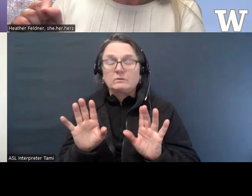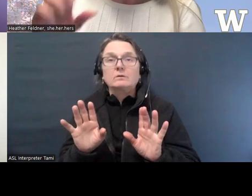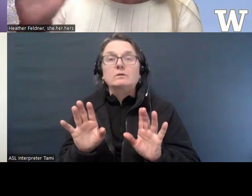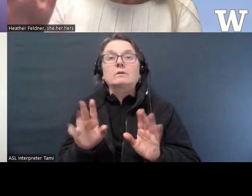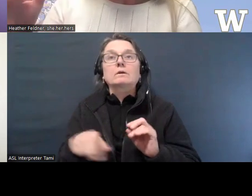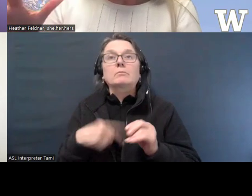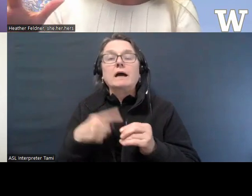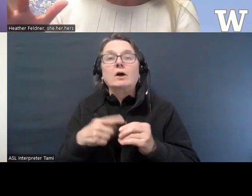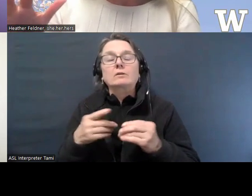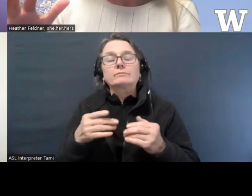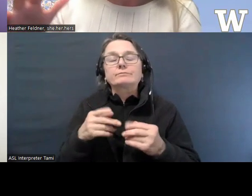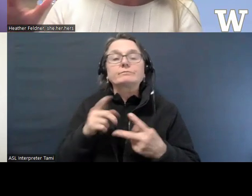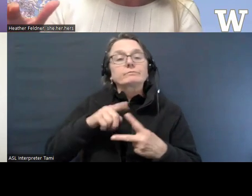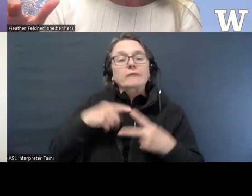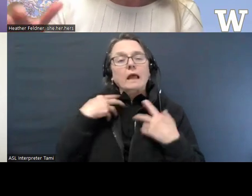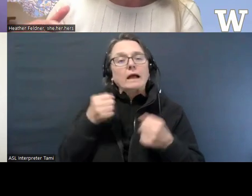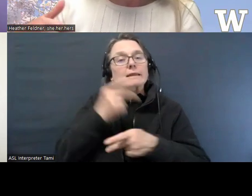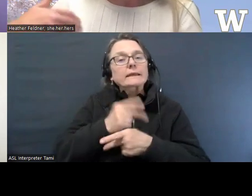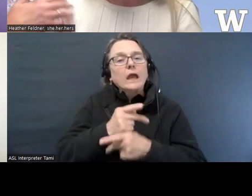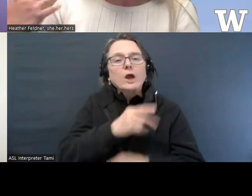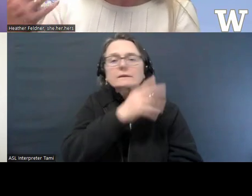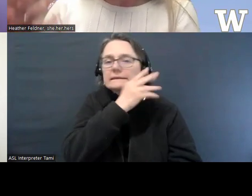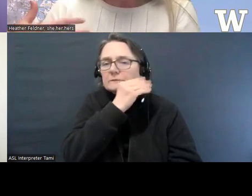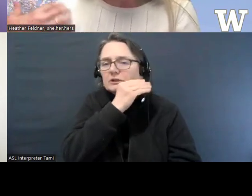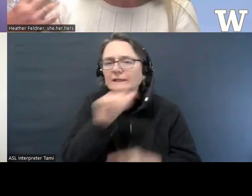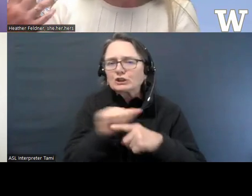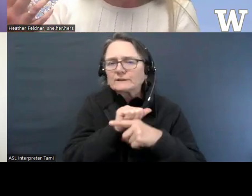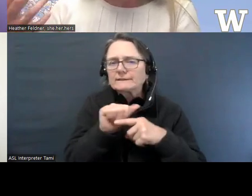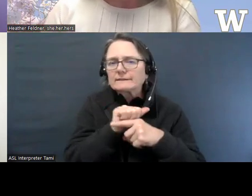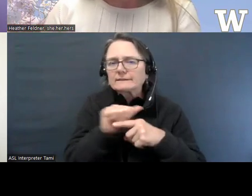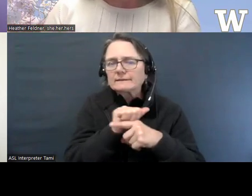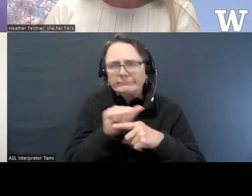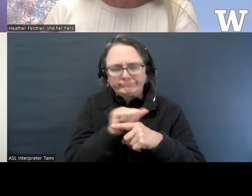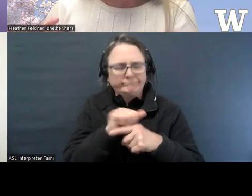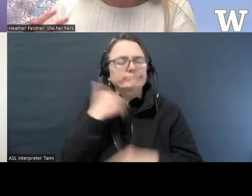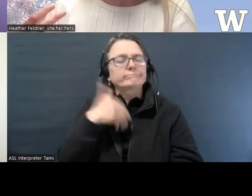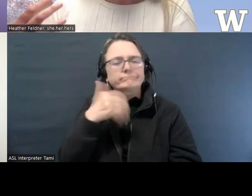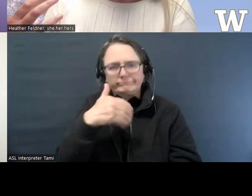you know, healthcare simulations are common, right? Especially in nursing or medical education,